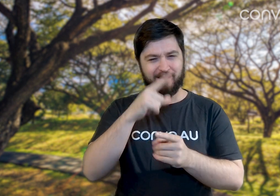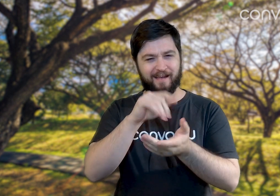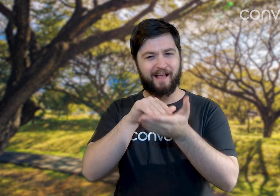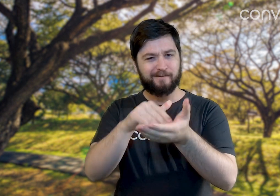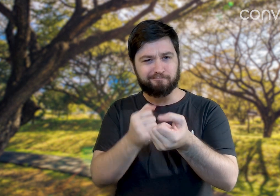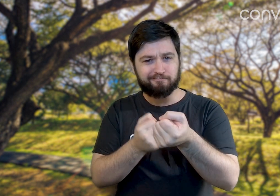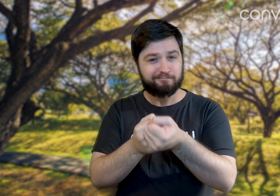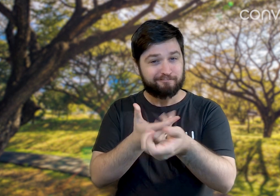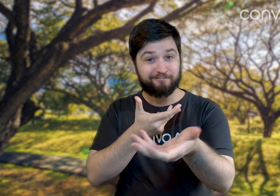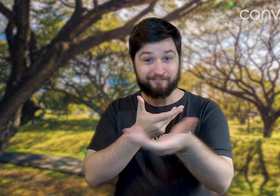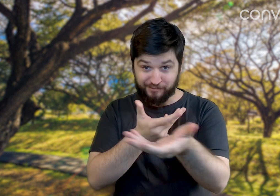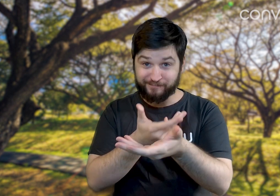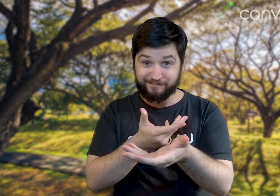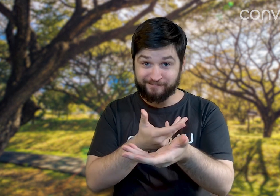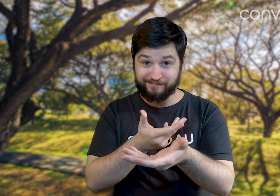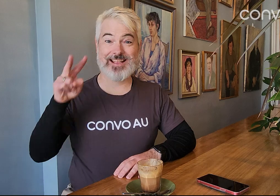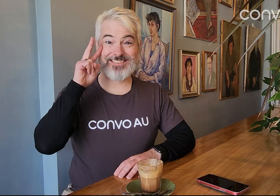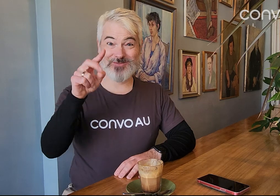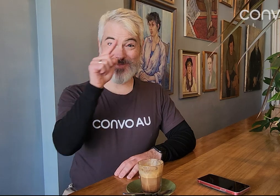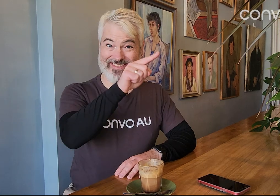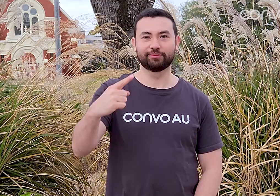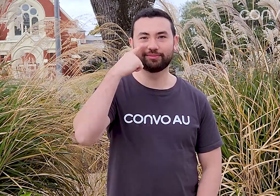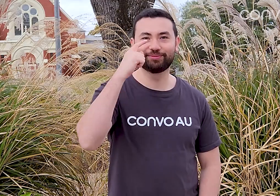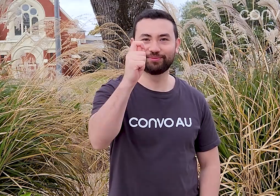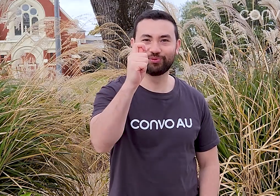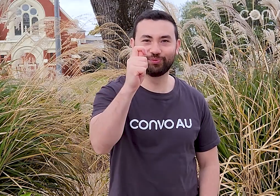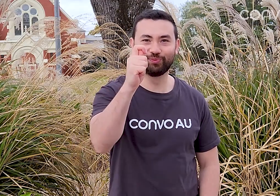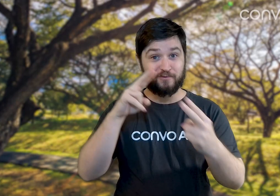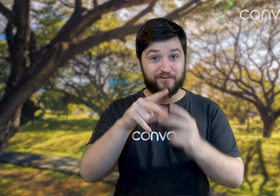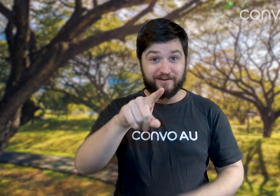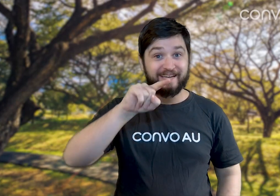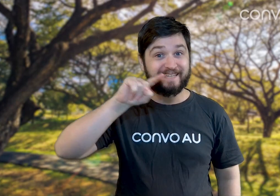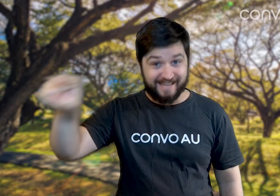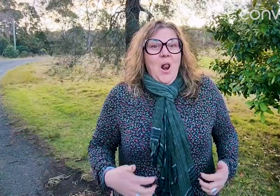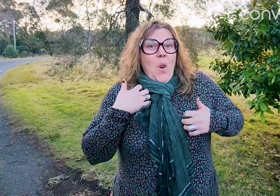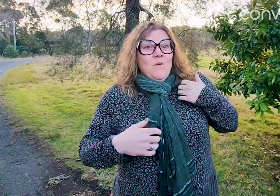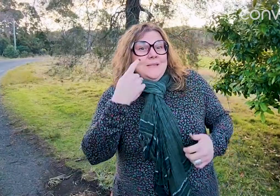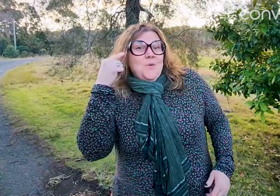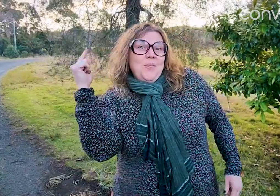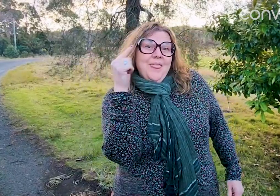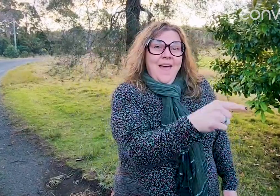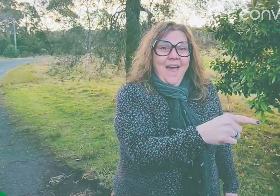We're here to help! Looking forward to seeing you there! See you soon! See you there! Looking forward to seeing you there!